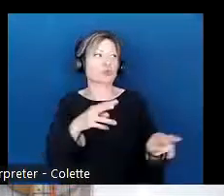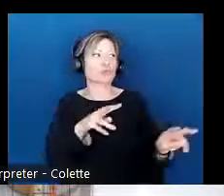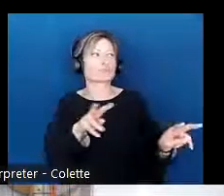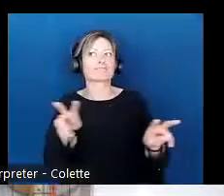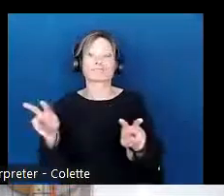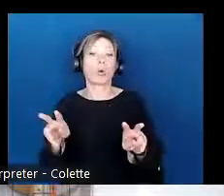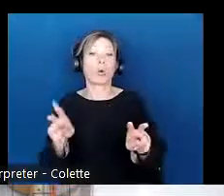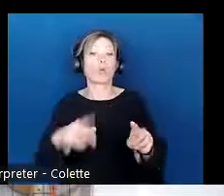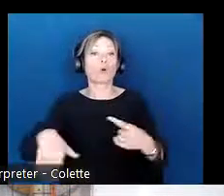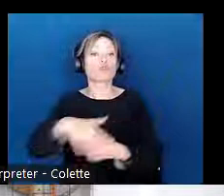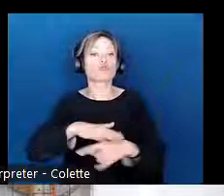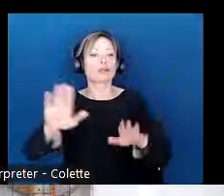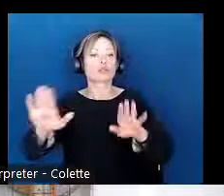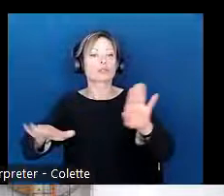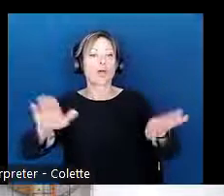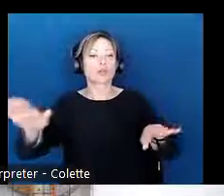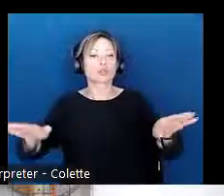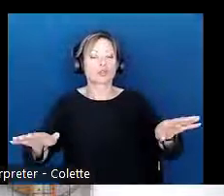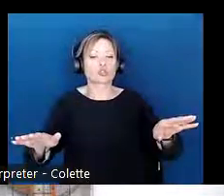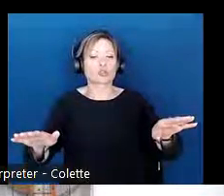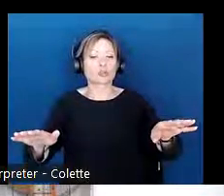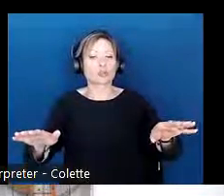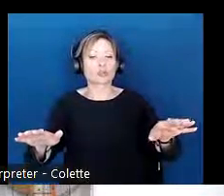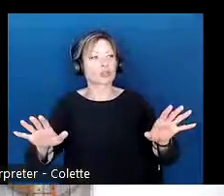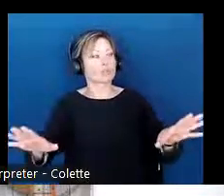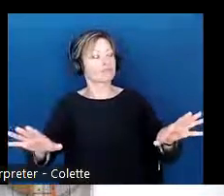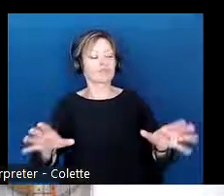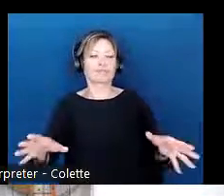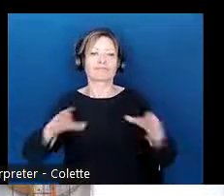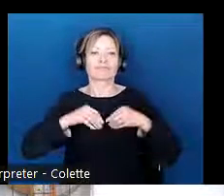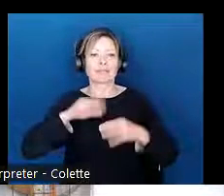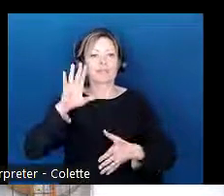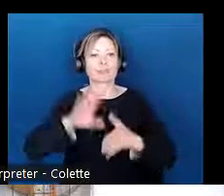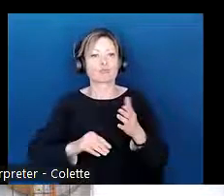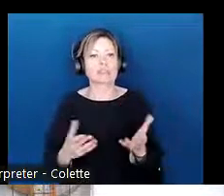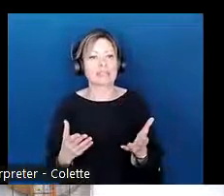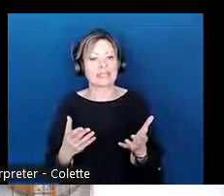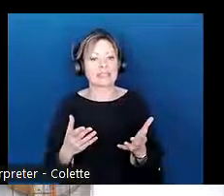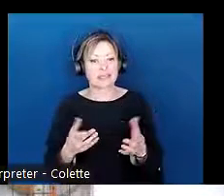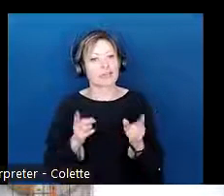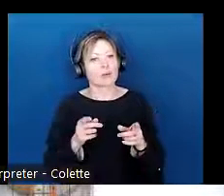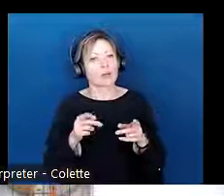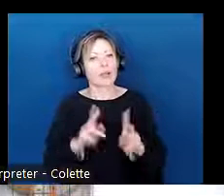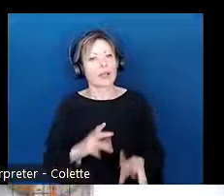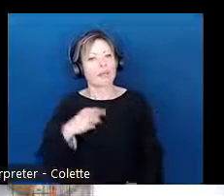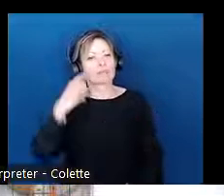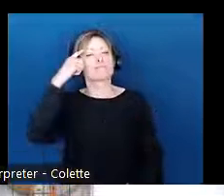um without purpose and I think that sometimes just in a mindful way connects you just to your